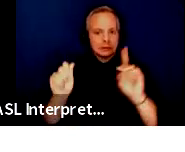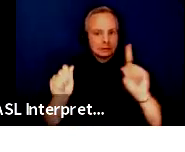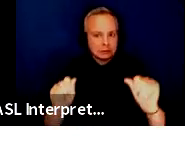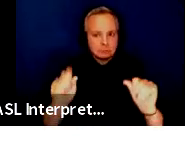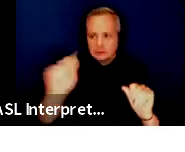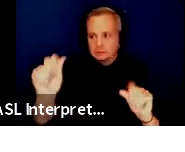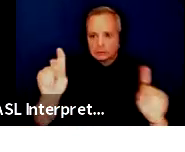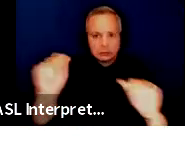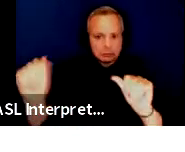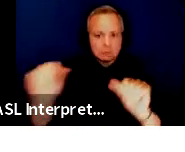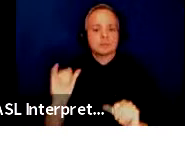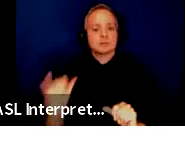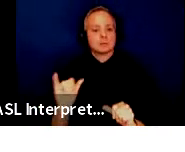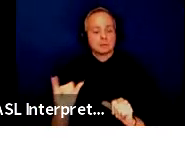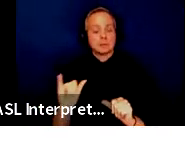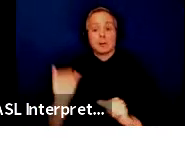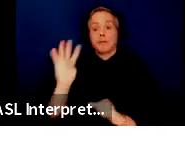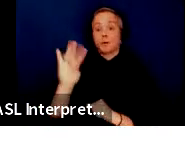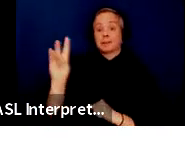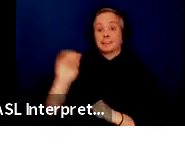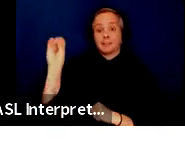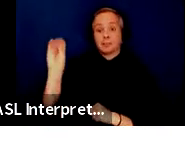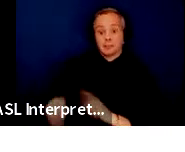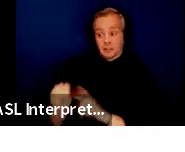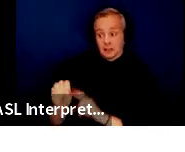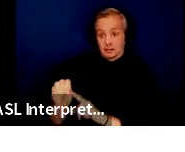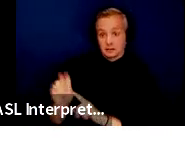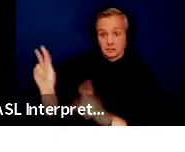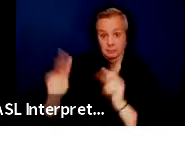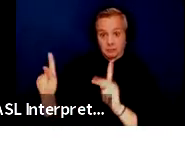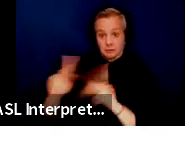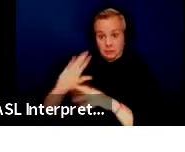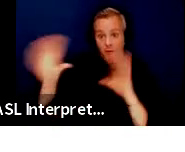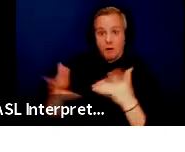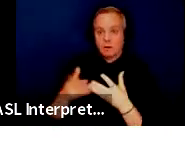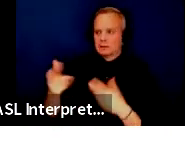47% OF PEOPLE REPORTED THAT THEY KNEW SOMEONE WITH A DISABILITY